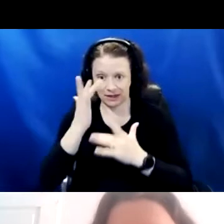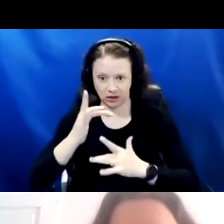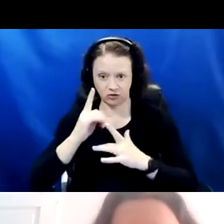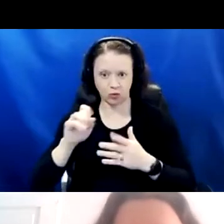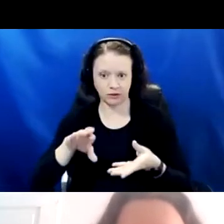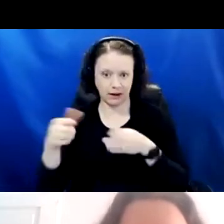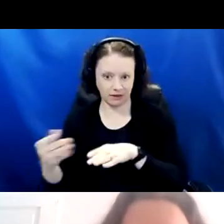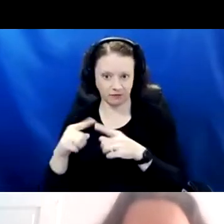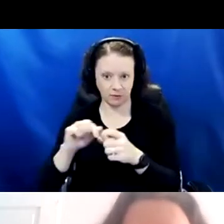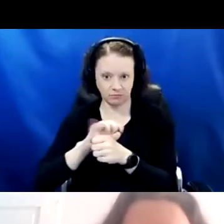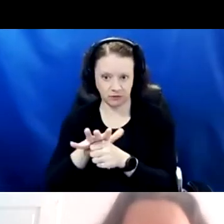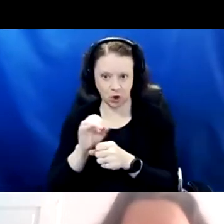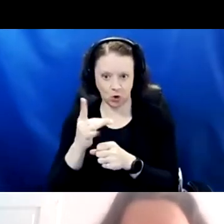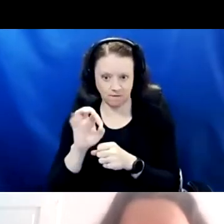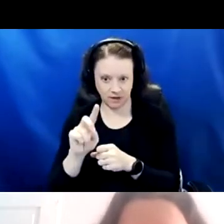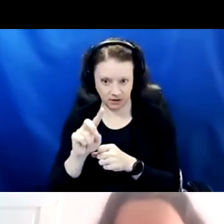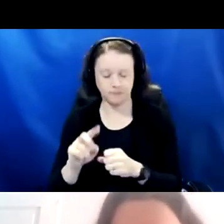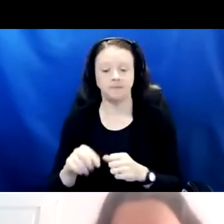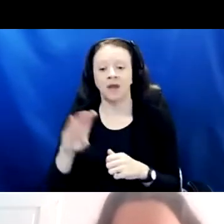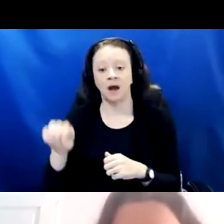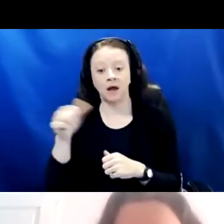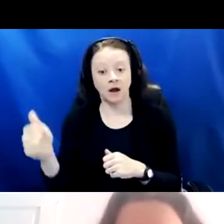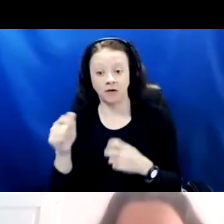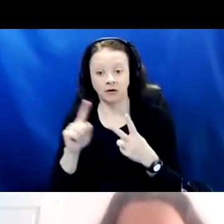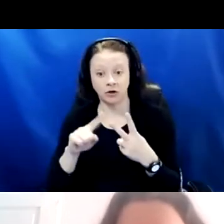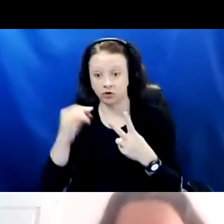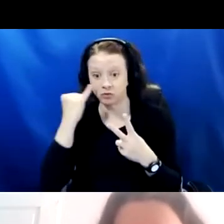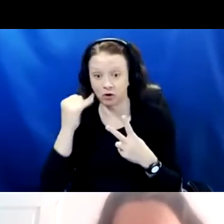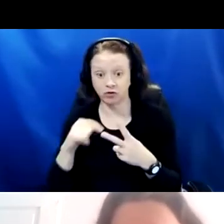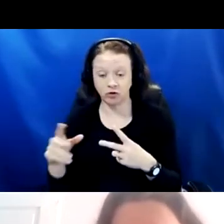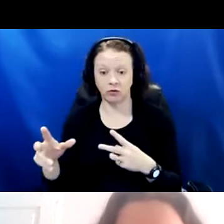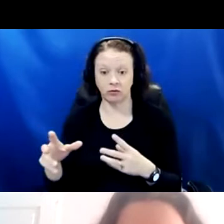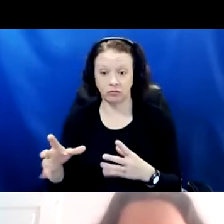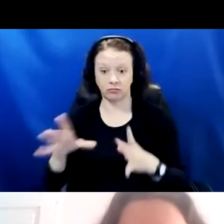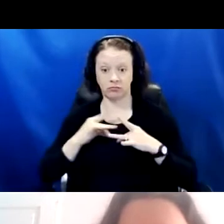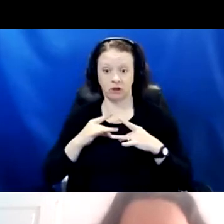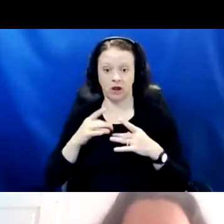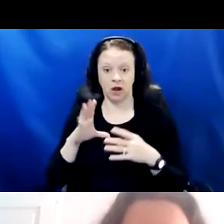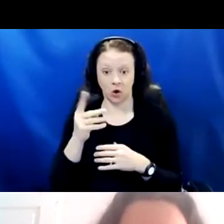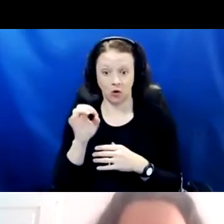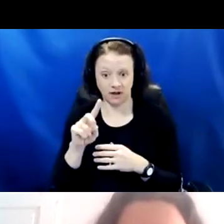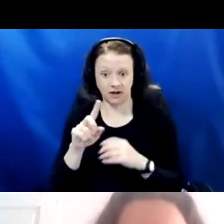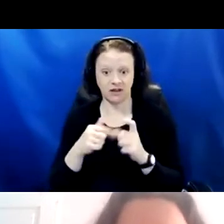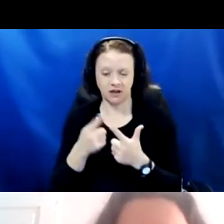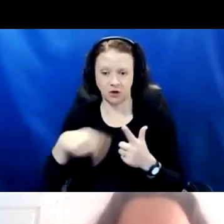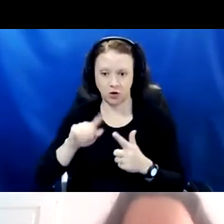Another is that if you acquire COVID, you'd have a problem accessing care that you need to stay well.